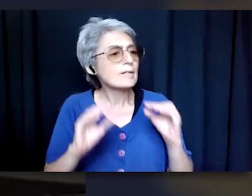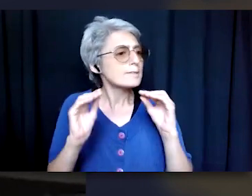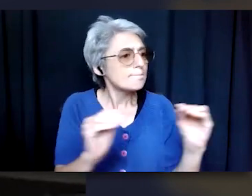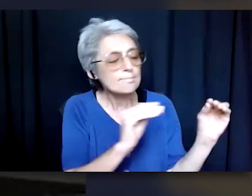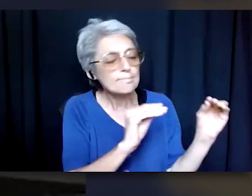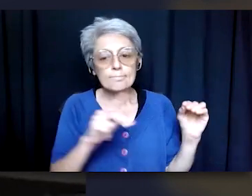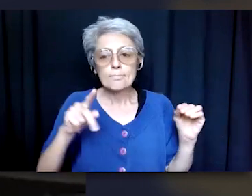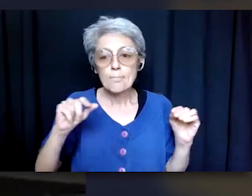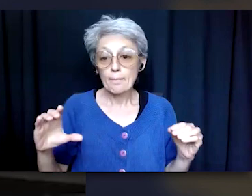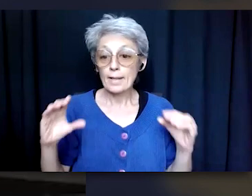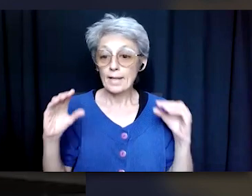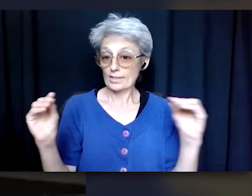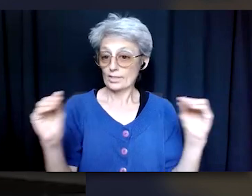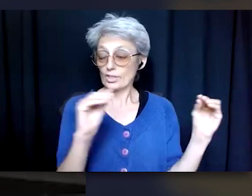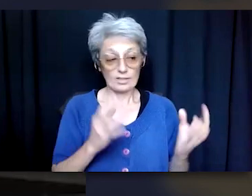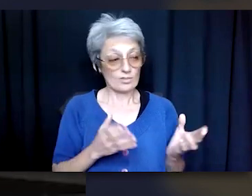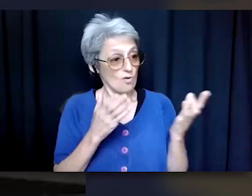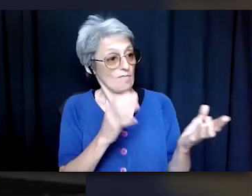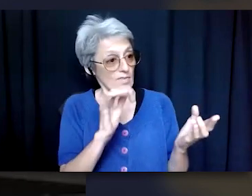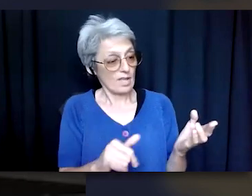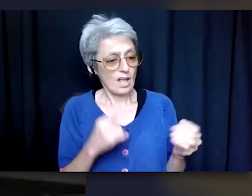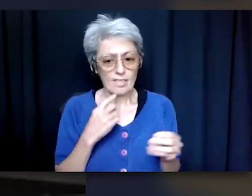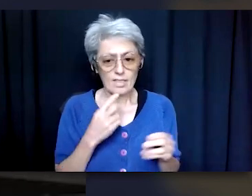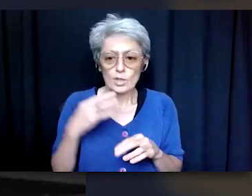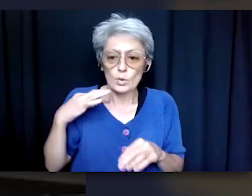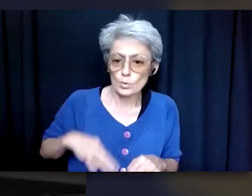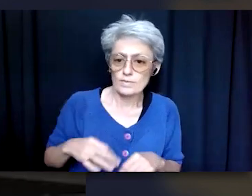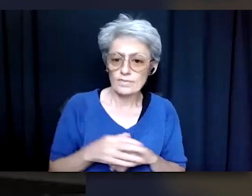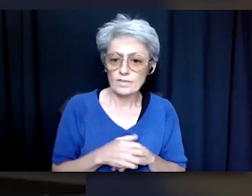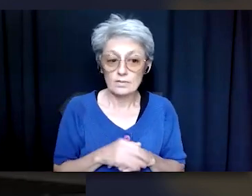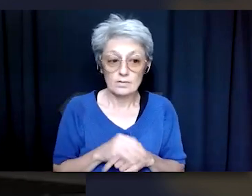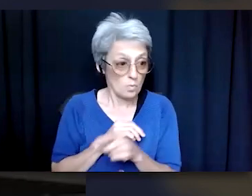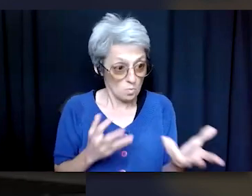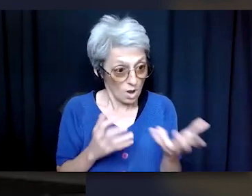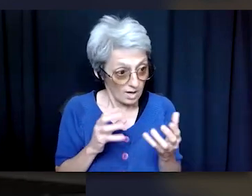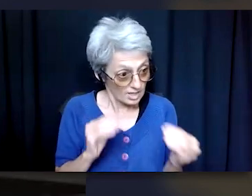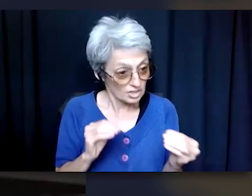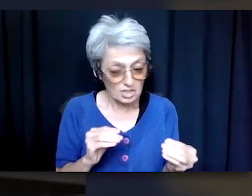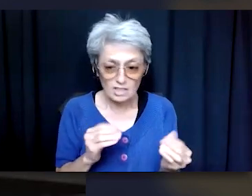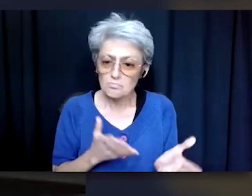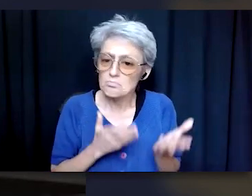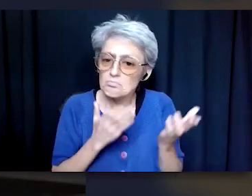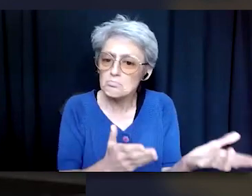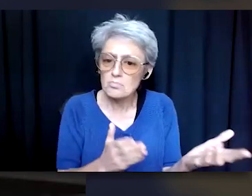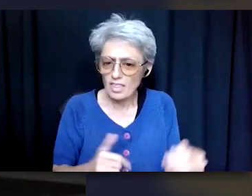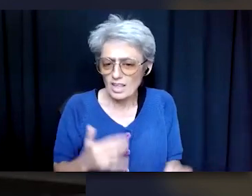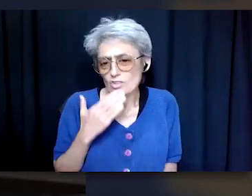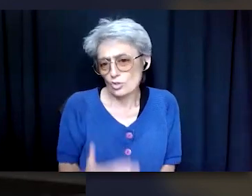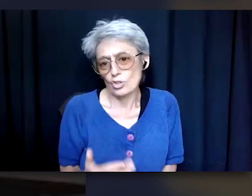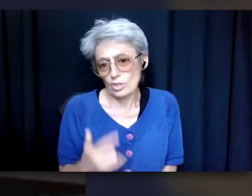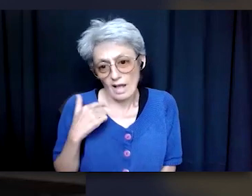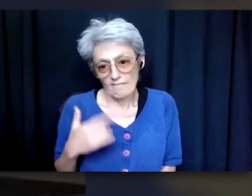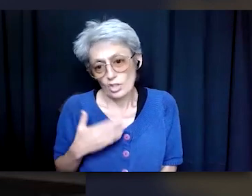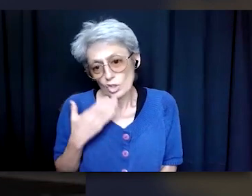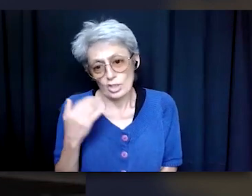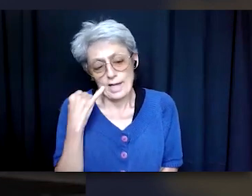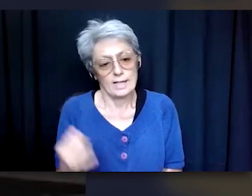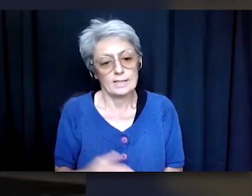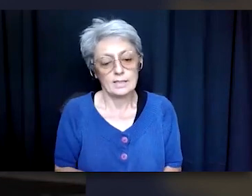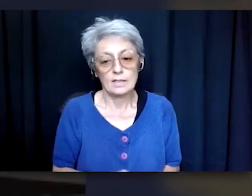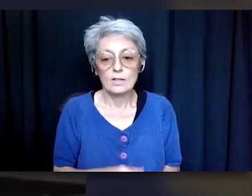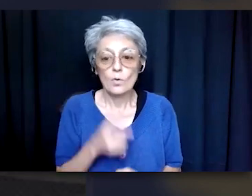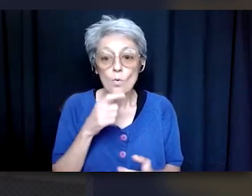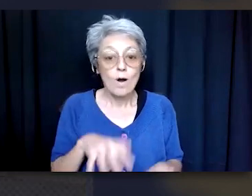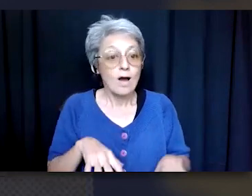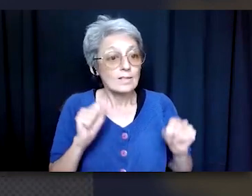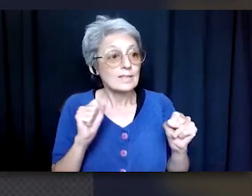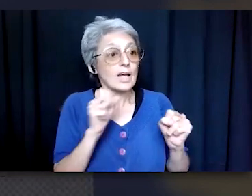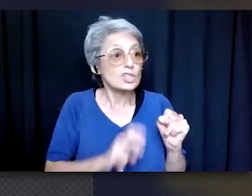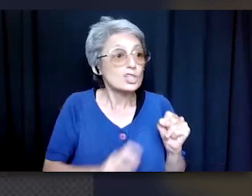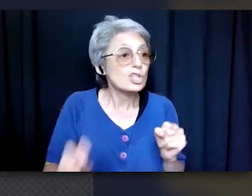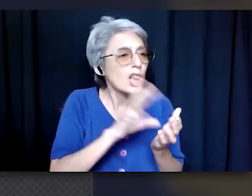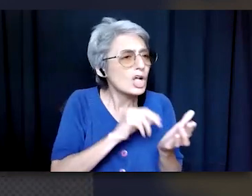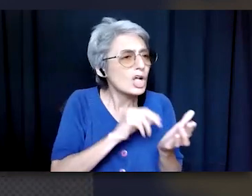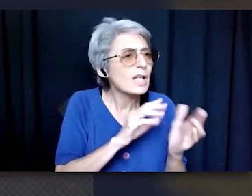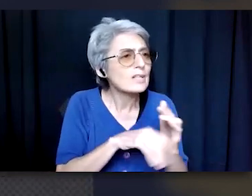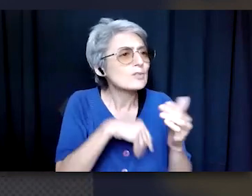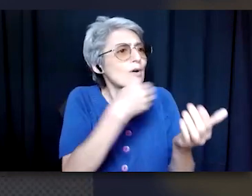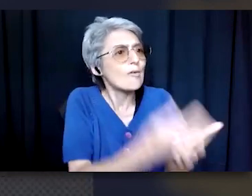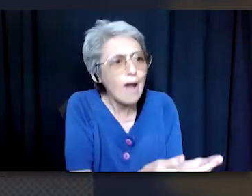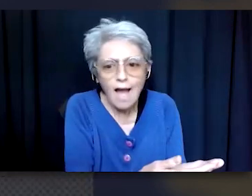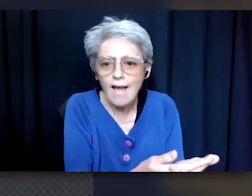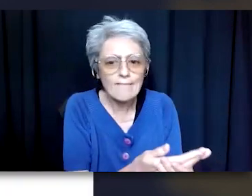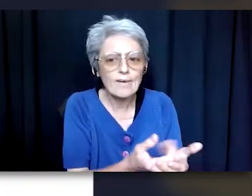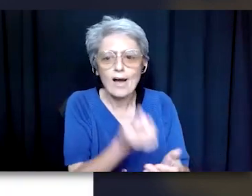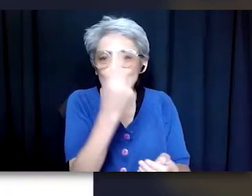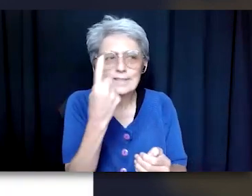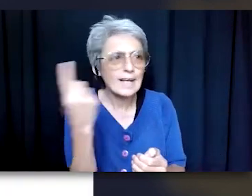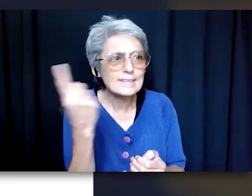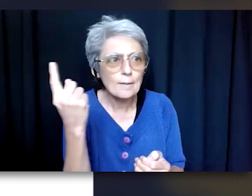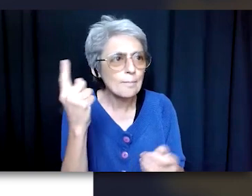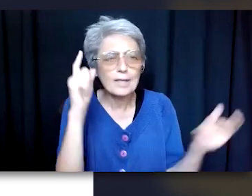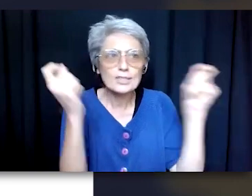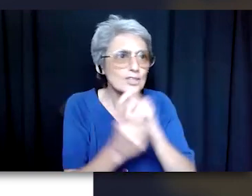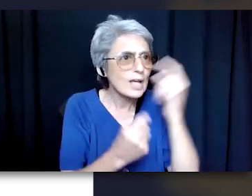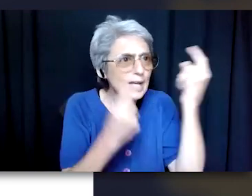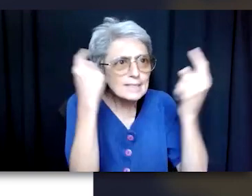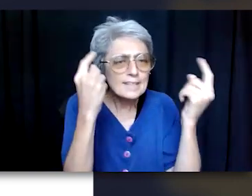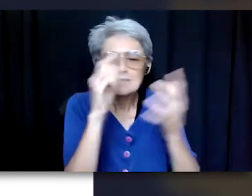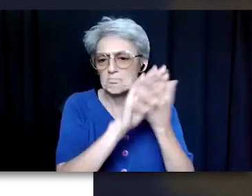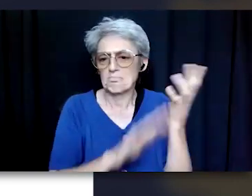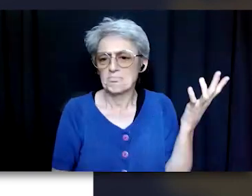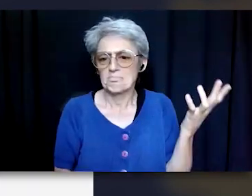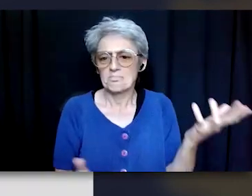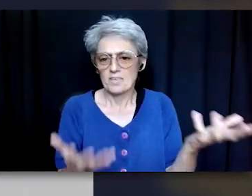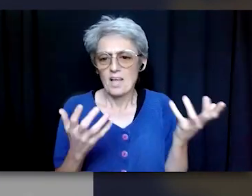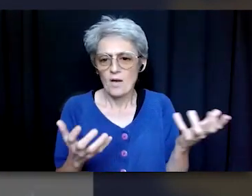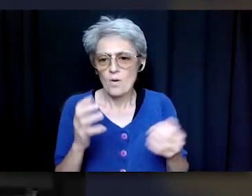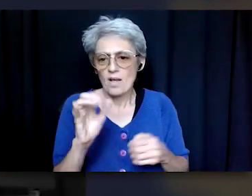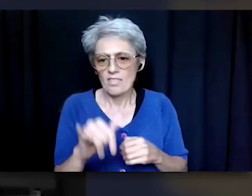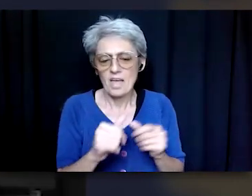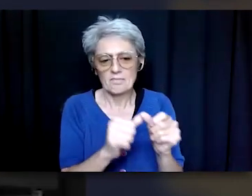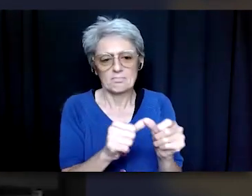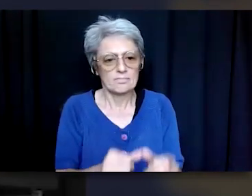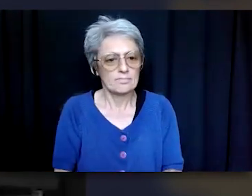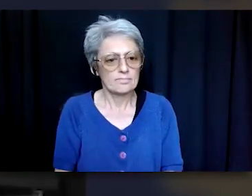education to anyone who wants it and having people go through a learning journey to get somewhere.